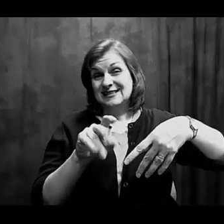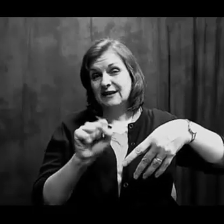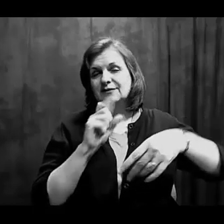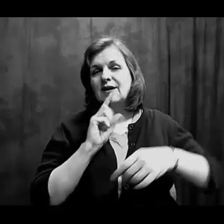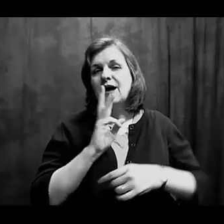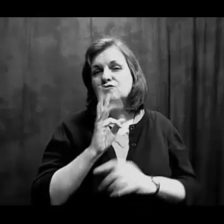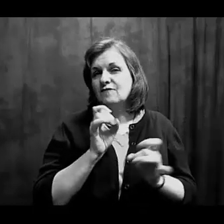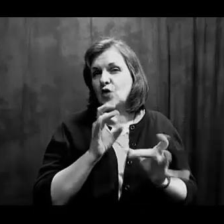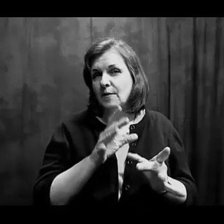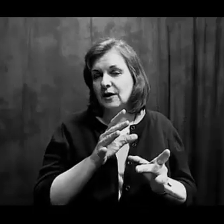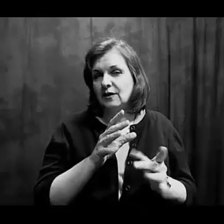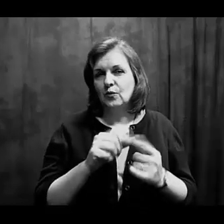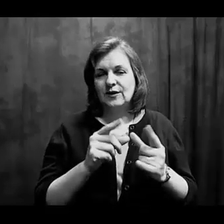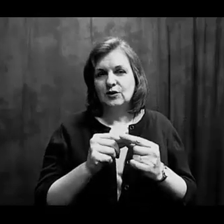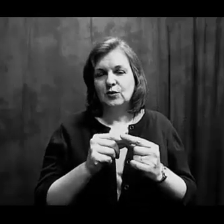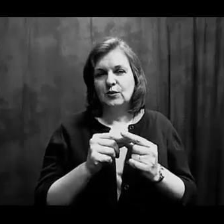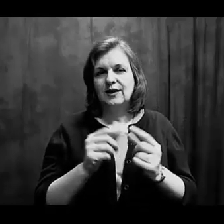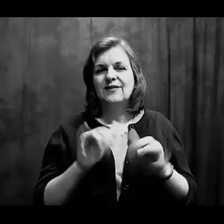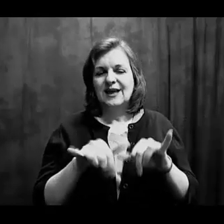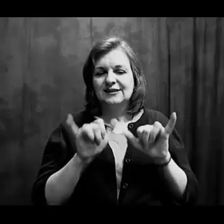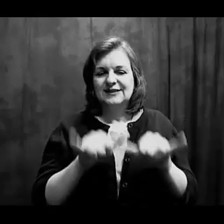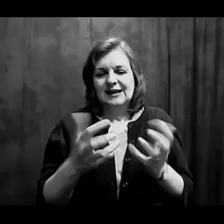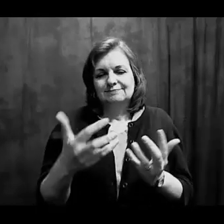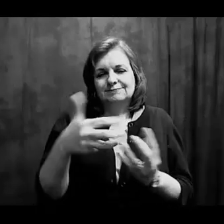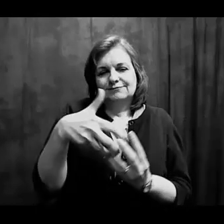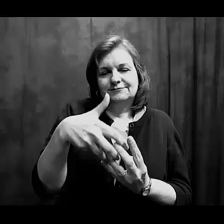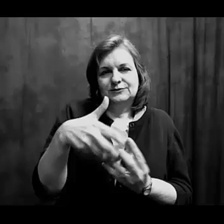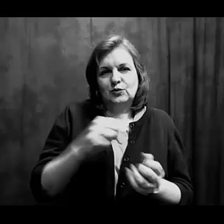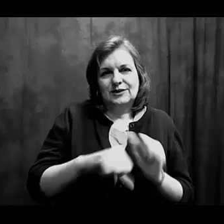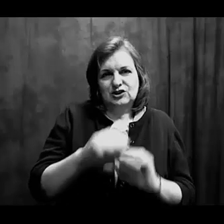so they fold to the inside the hydrophilic heads go